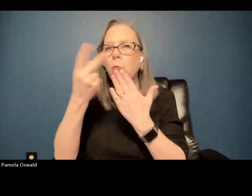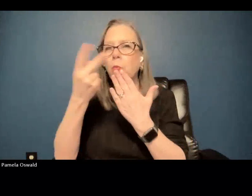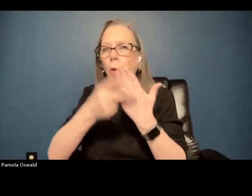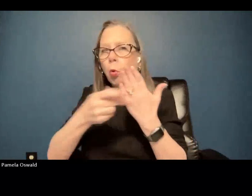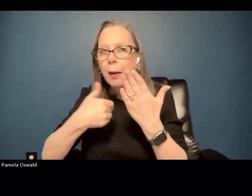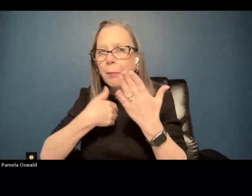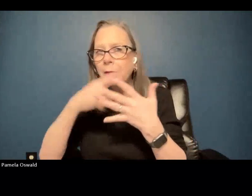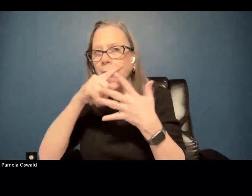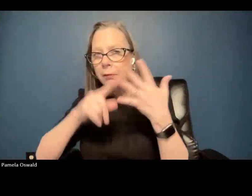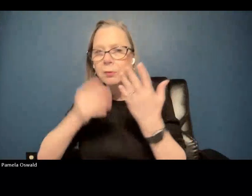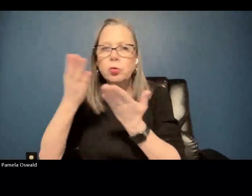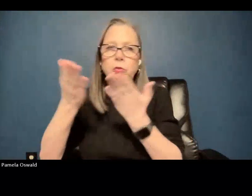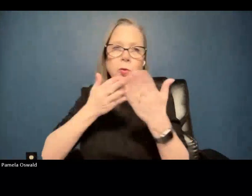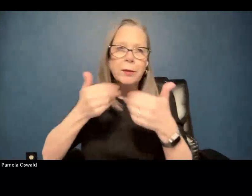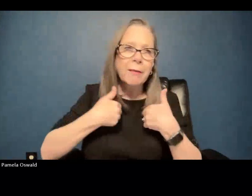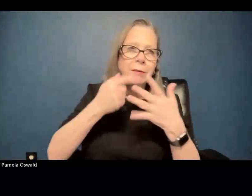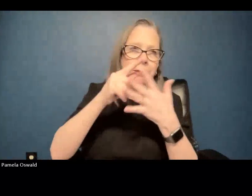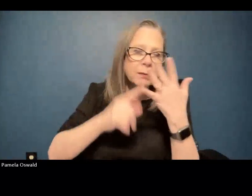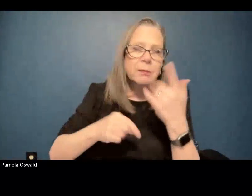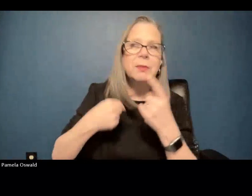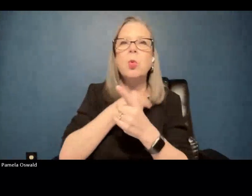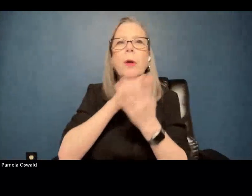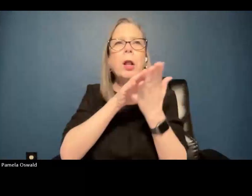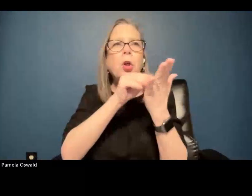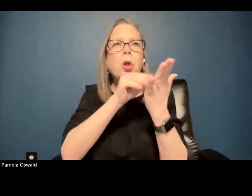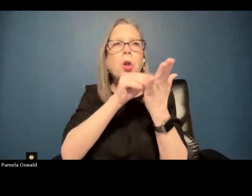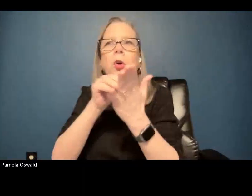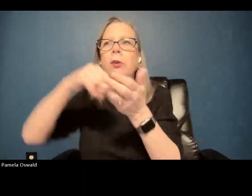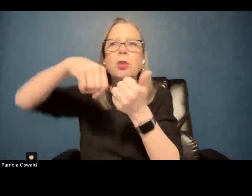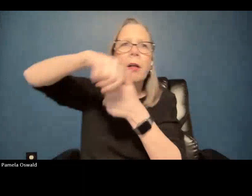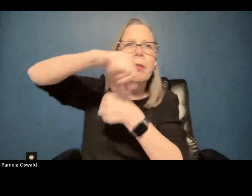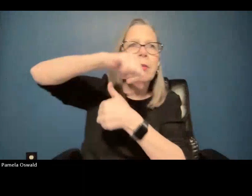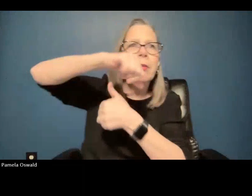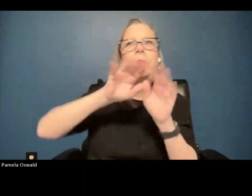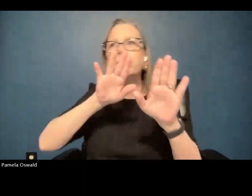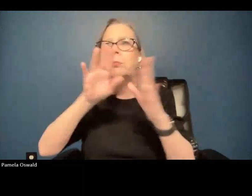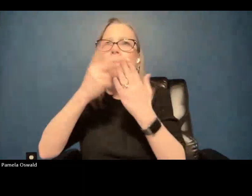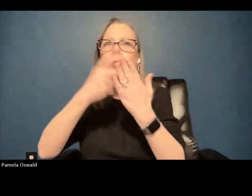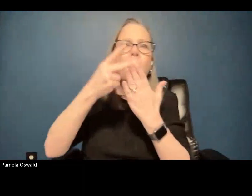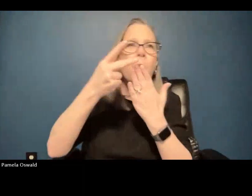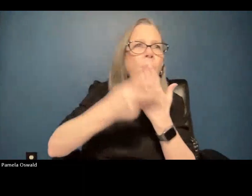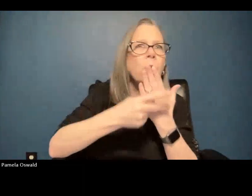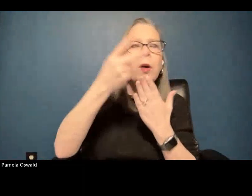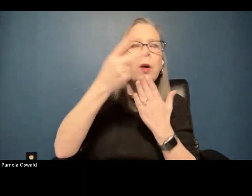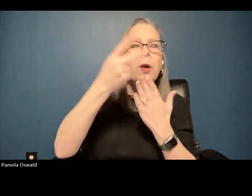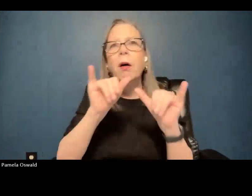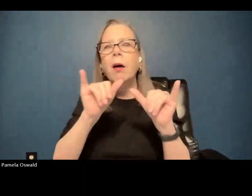learn more about each other's programs and agencies and figure out where that overlap is.